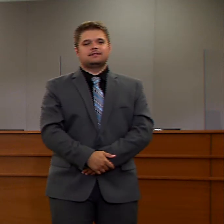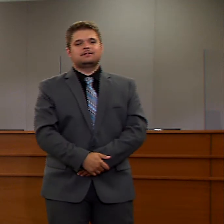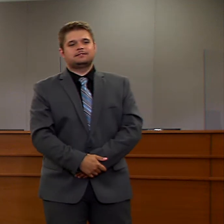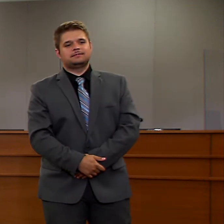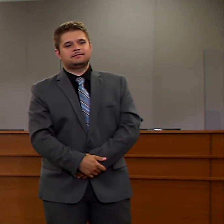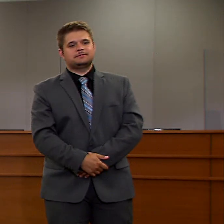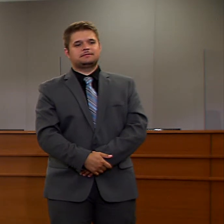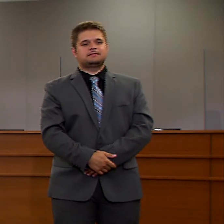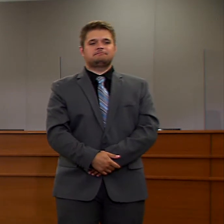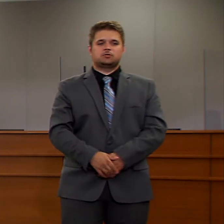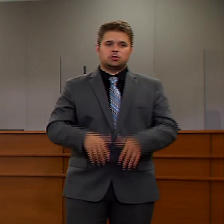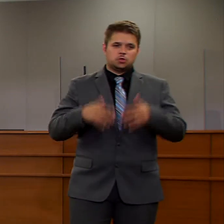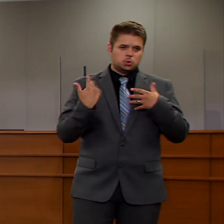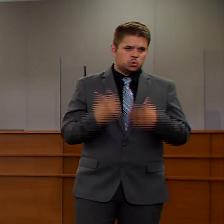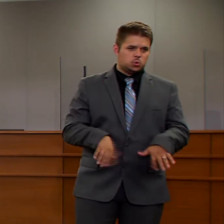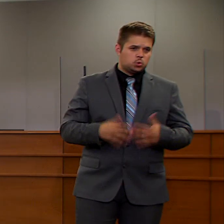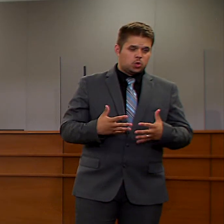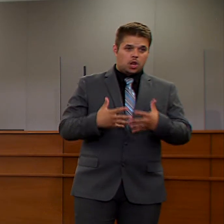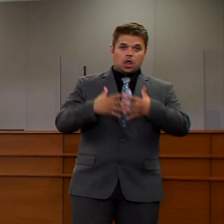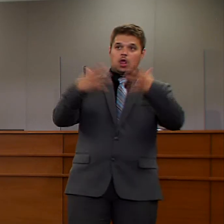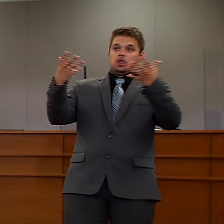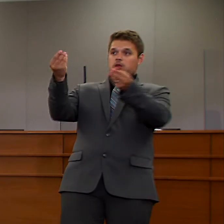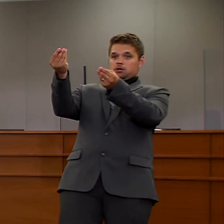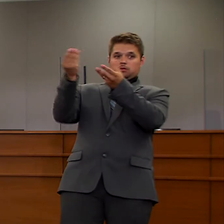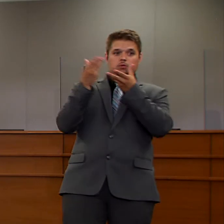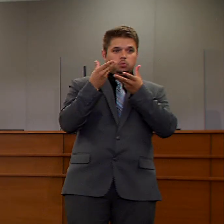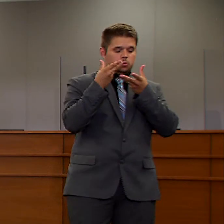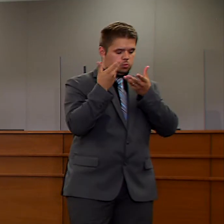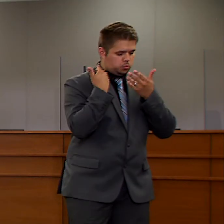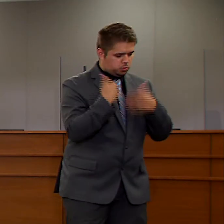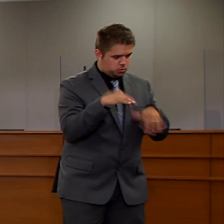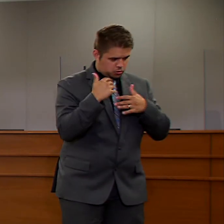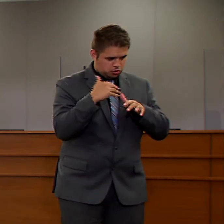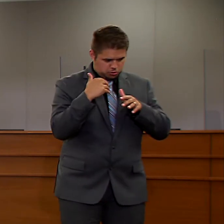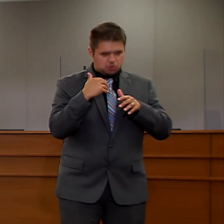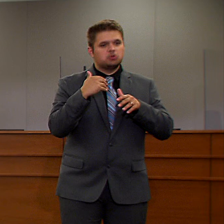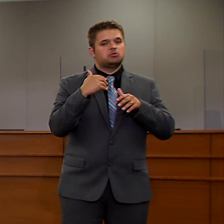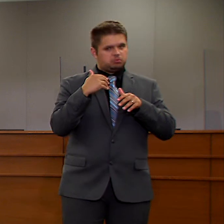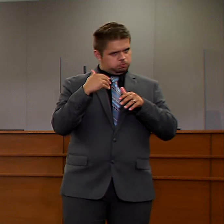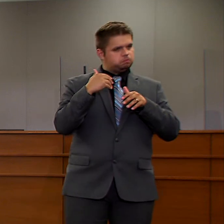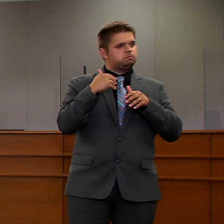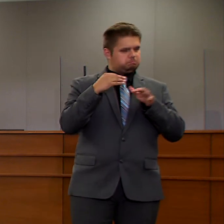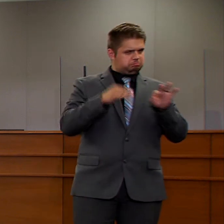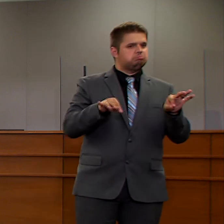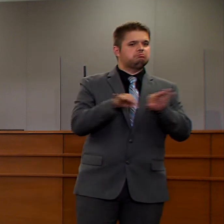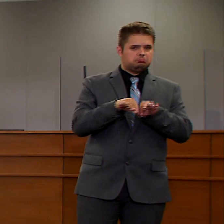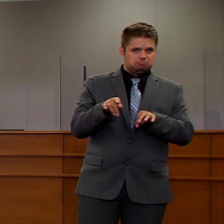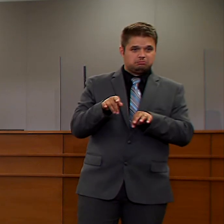This was a lot of news to take in and the reopening of social and business activities that have taken place seem to have